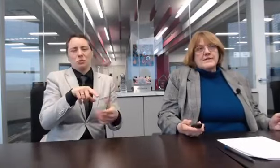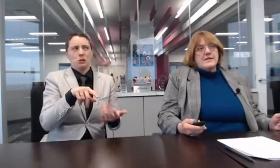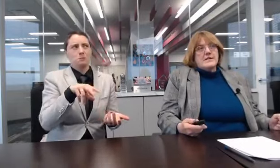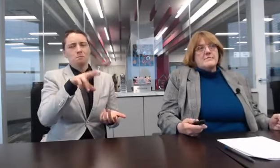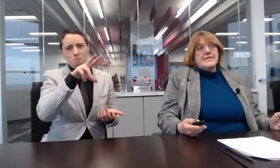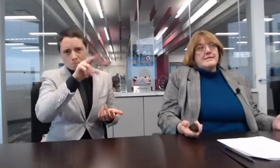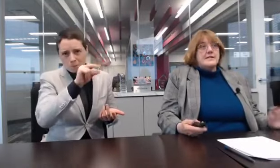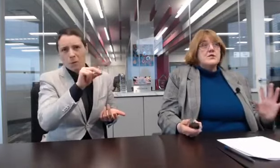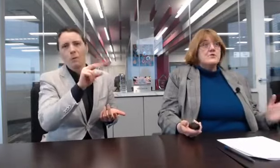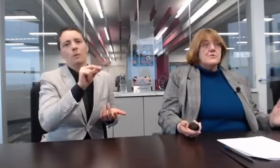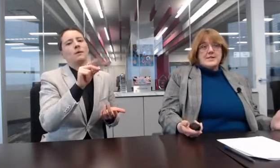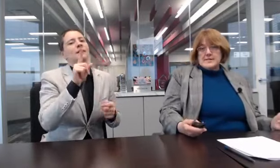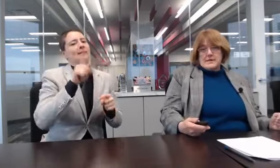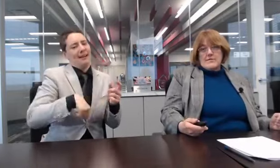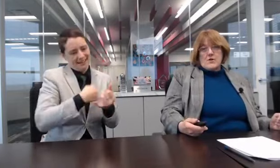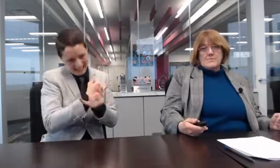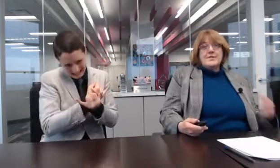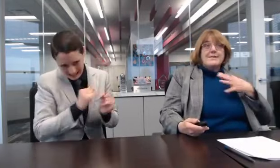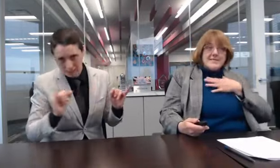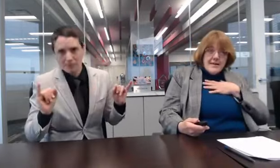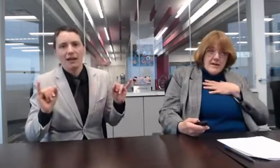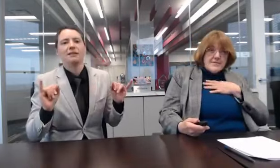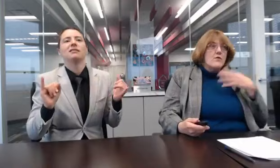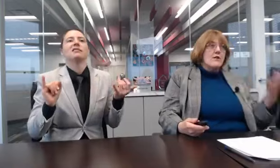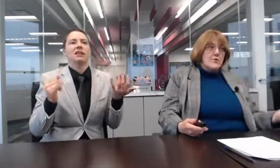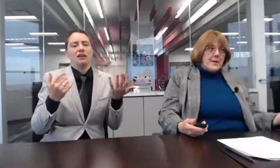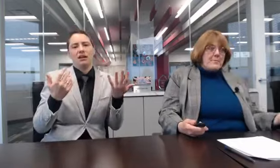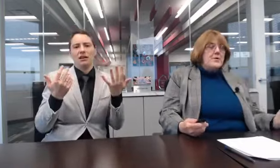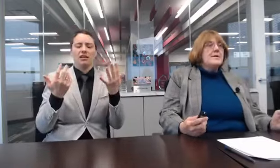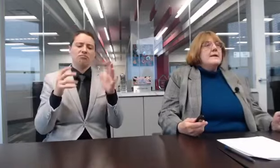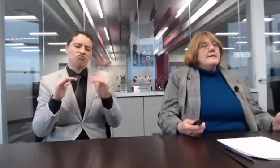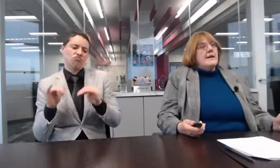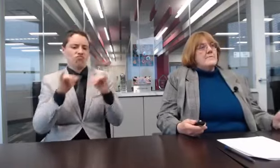without unusual risk of harm to themself or other people?